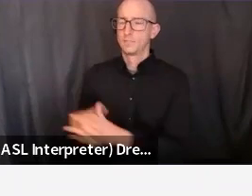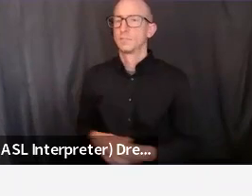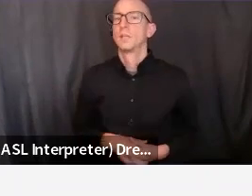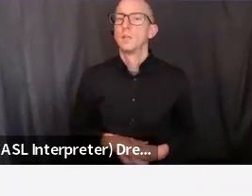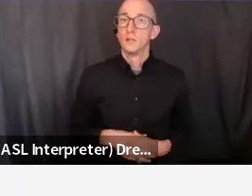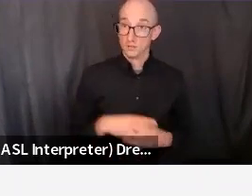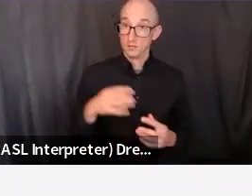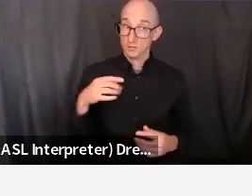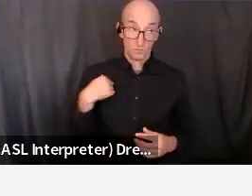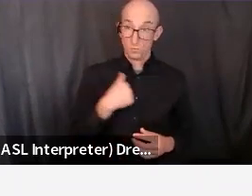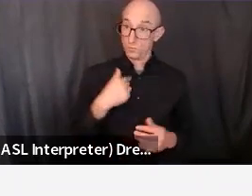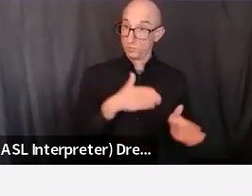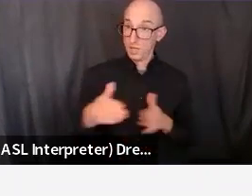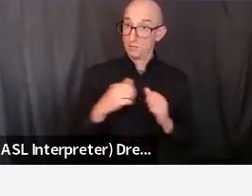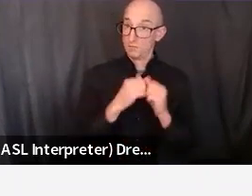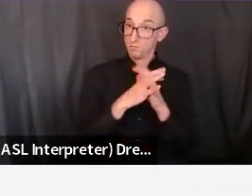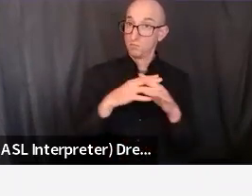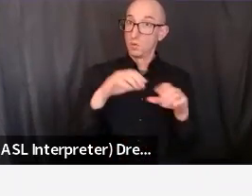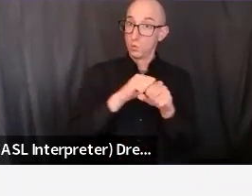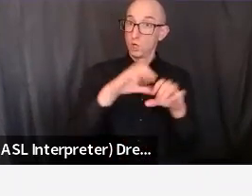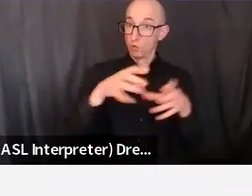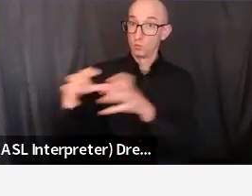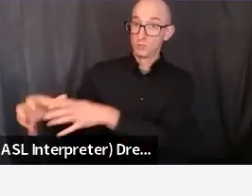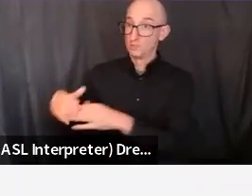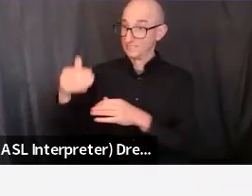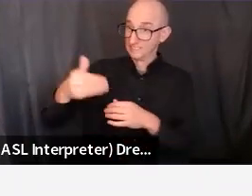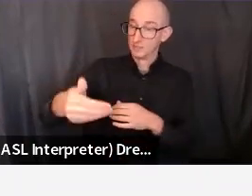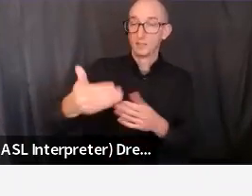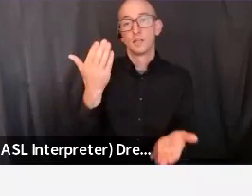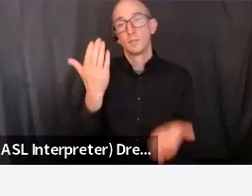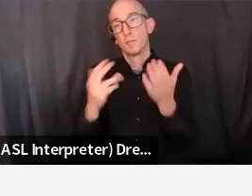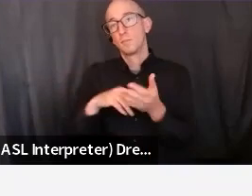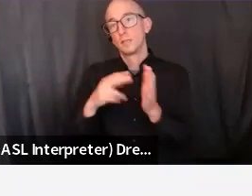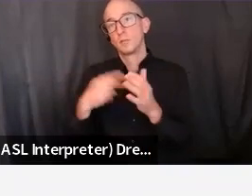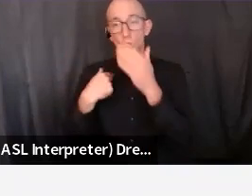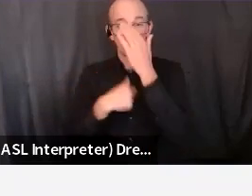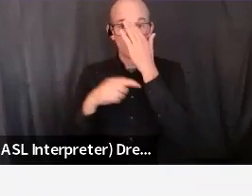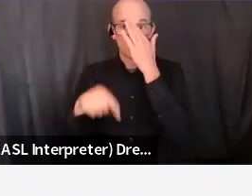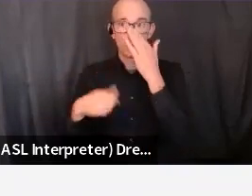we really want to encourage our stakeholders to think big, think about very large-scale projects.